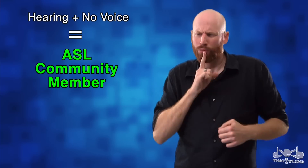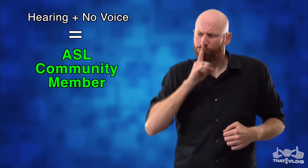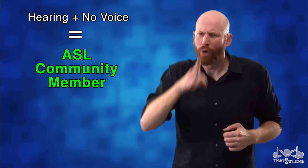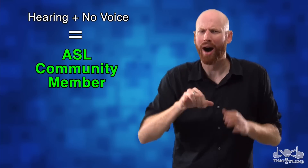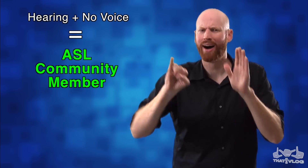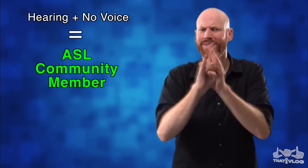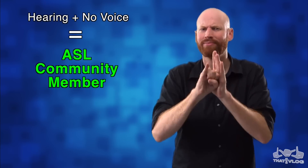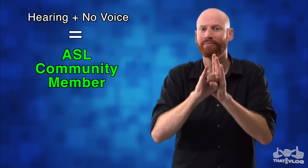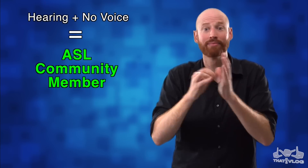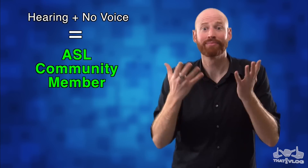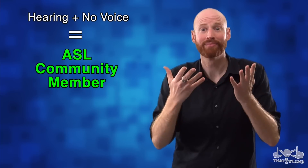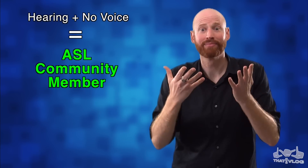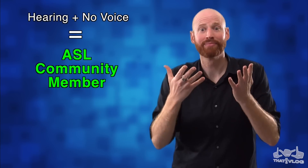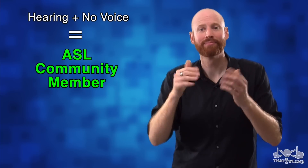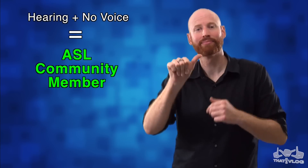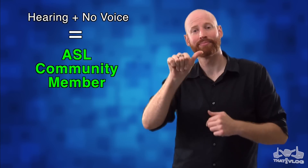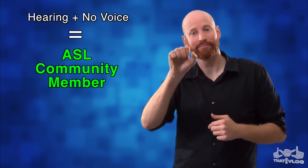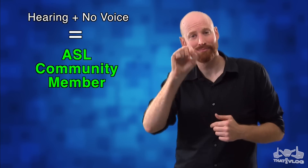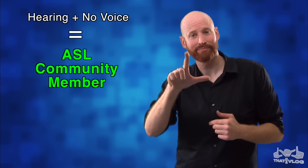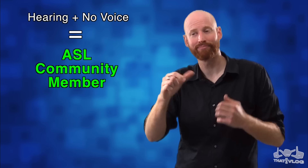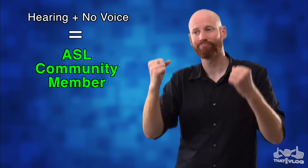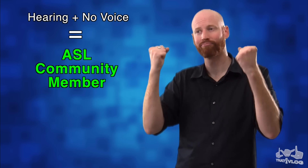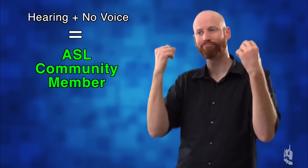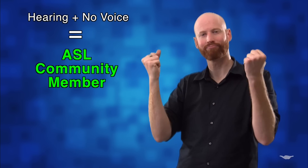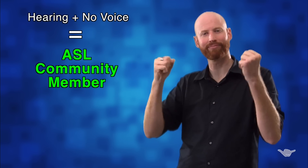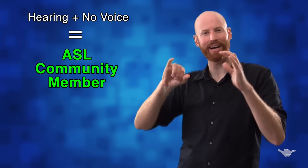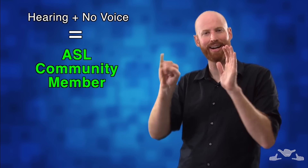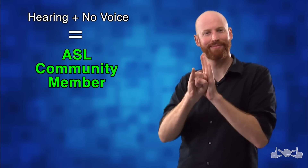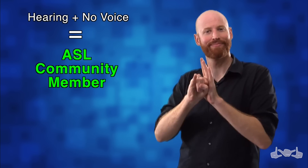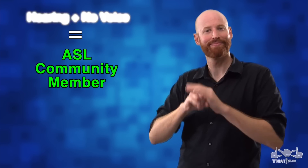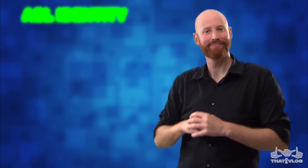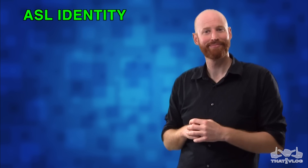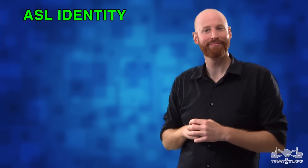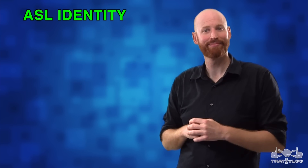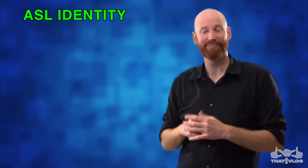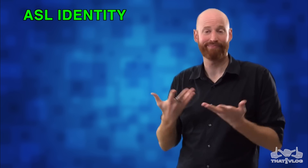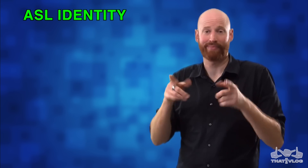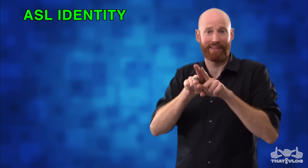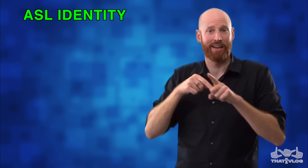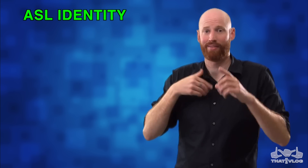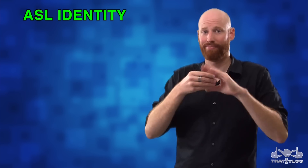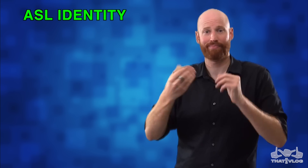yet identified and embraced our ASL identity.